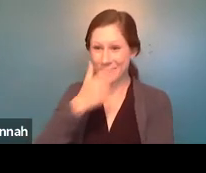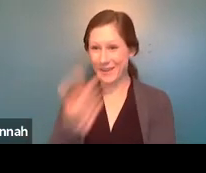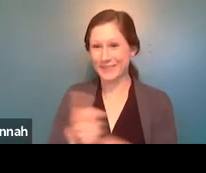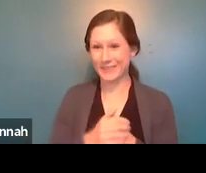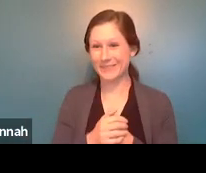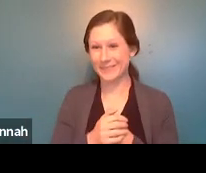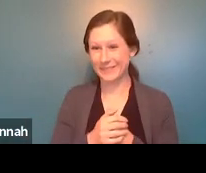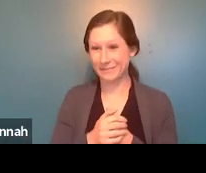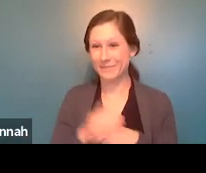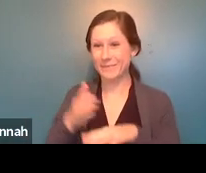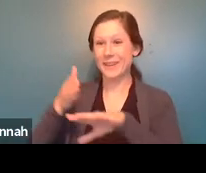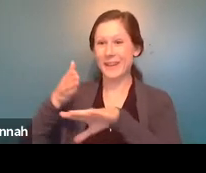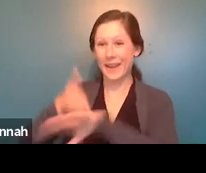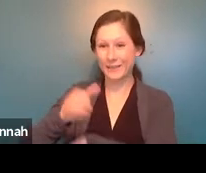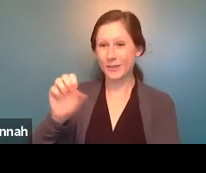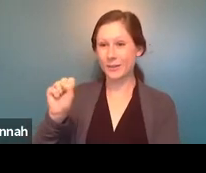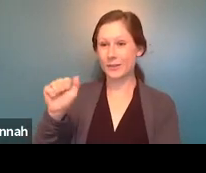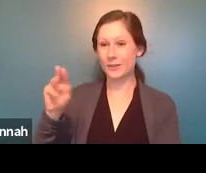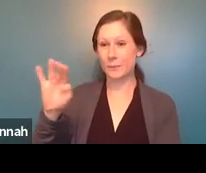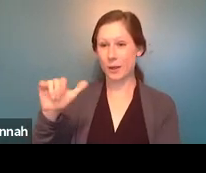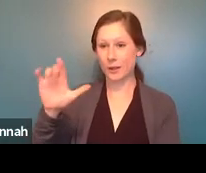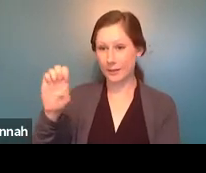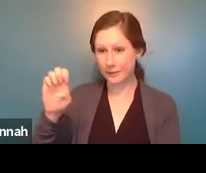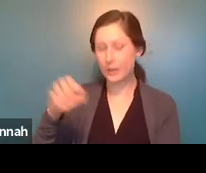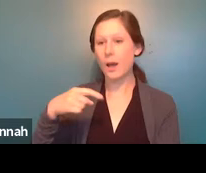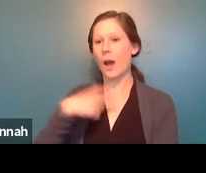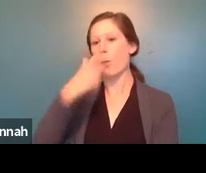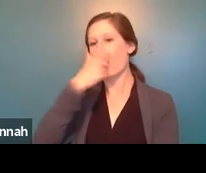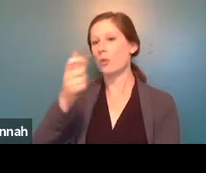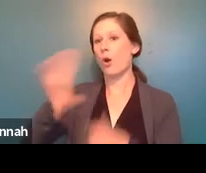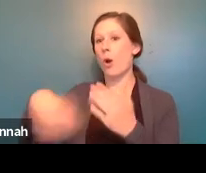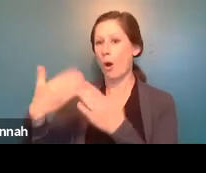"Cymbeline" I watched all five nights of "The Plague." And as a